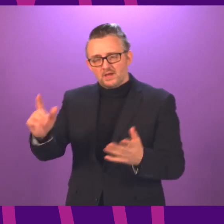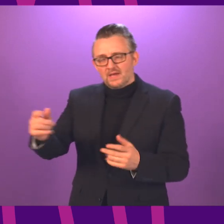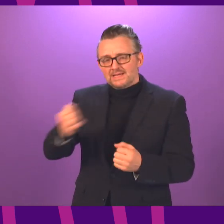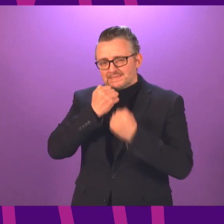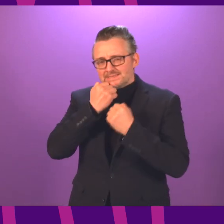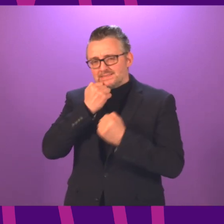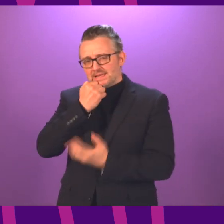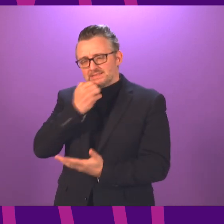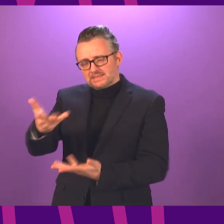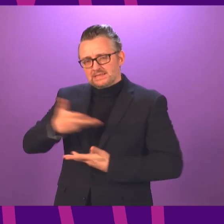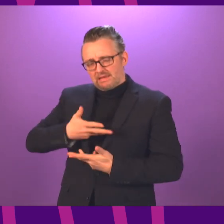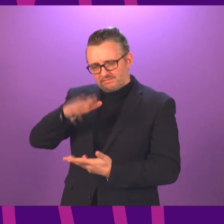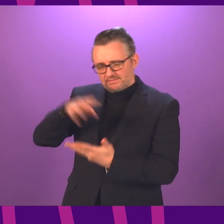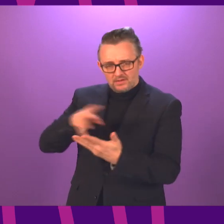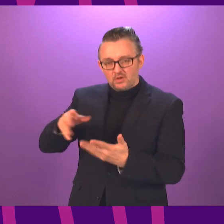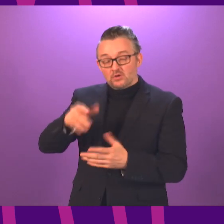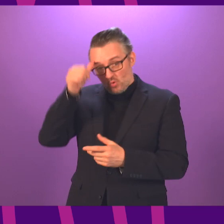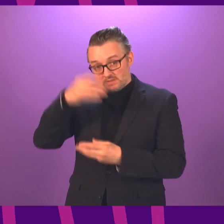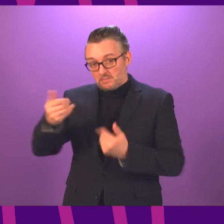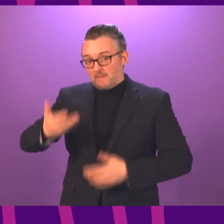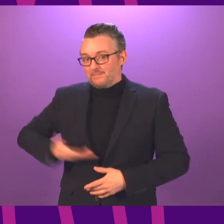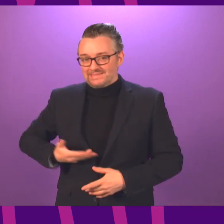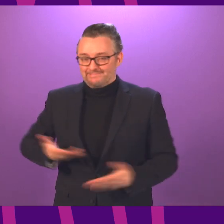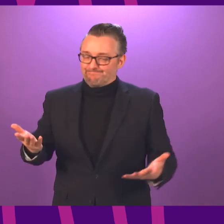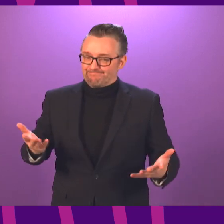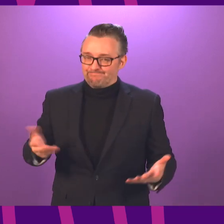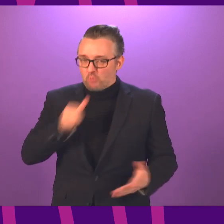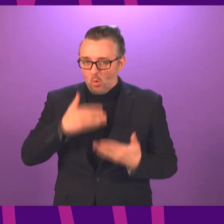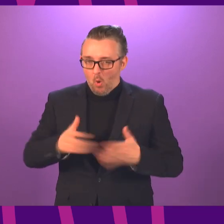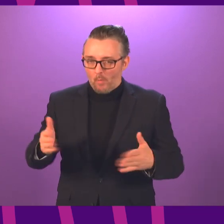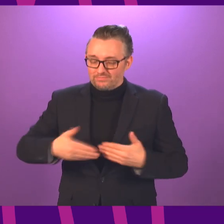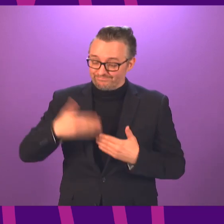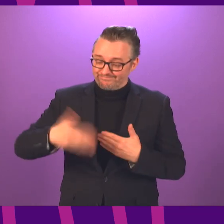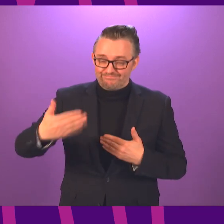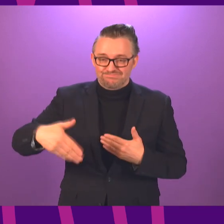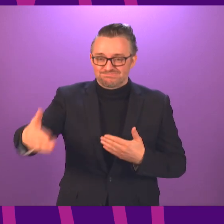First Minister has given, it will not have escaped the notice of businesses that most of them will not be reopening for many months because of the health restrictions. However,